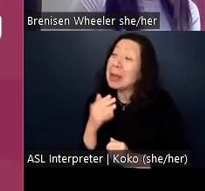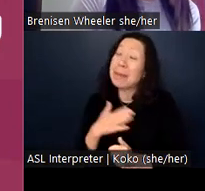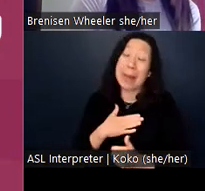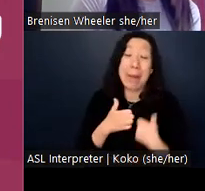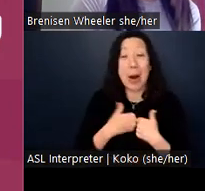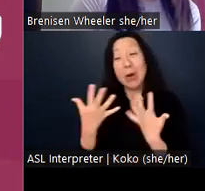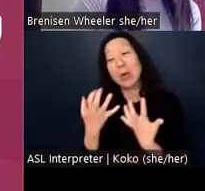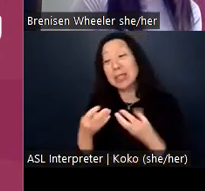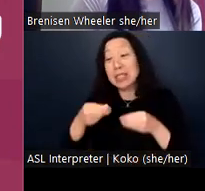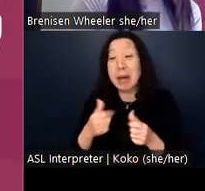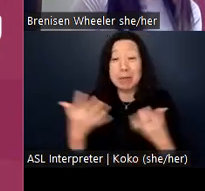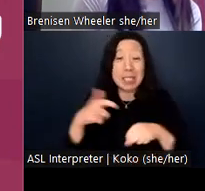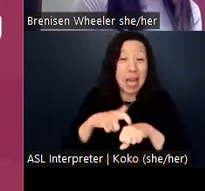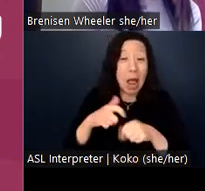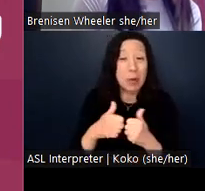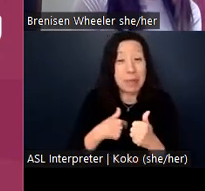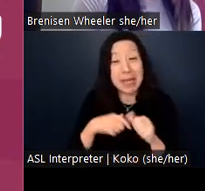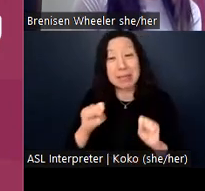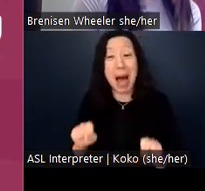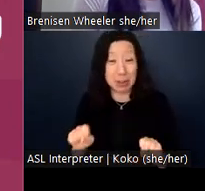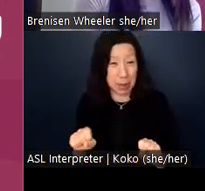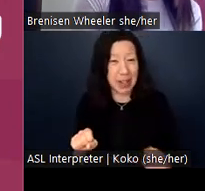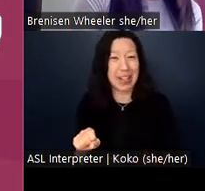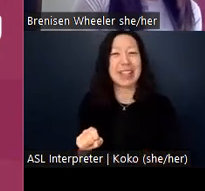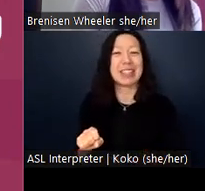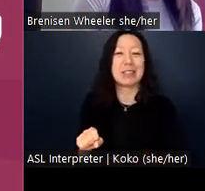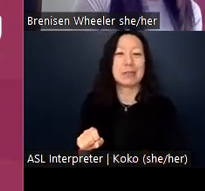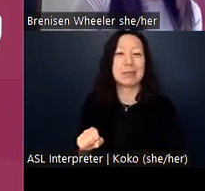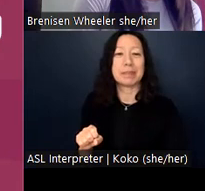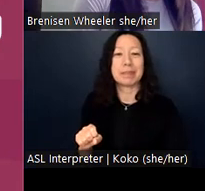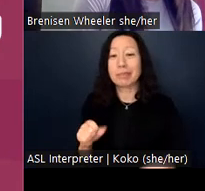time with me as possible. 12:24:22 And that that they just want to spend